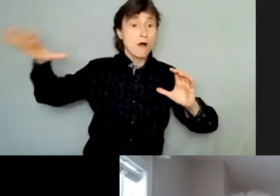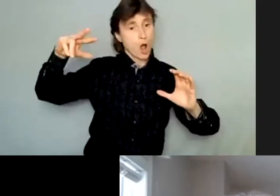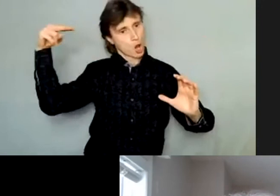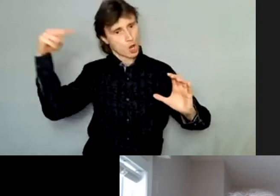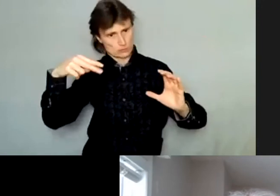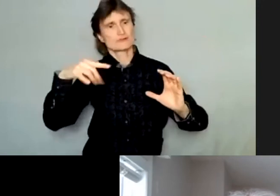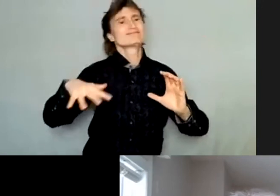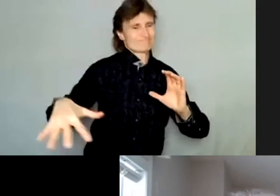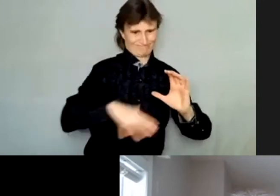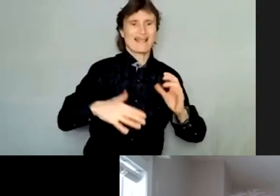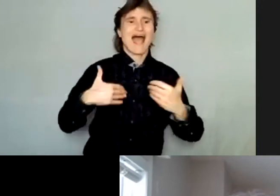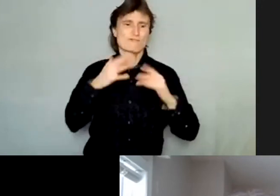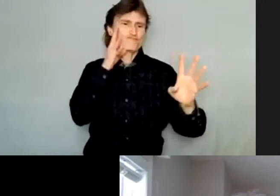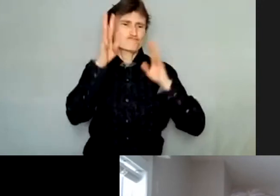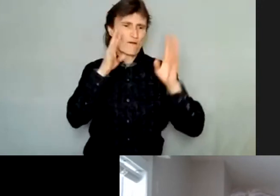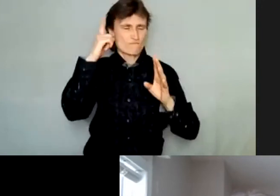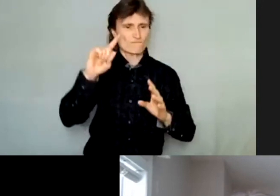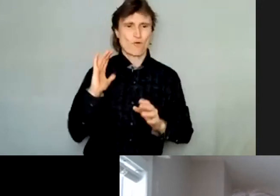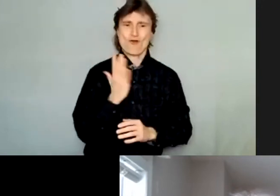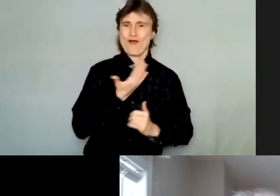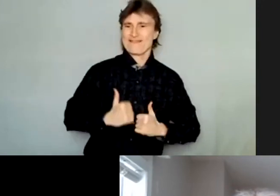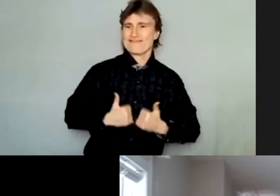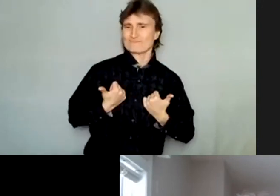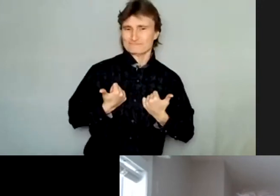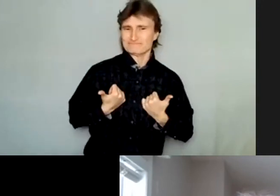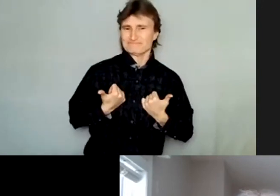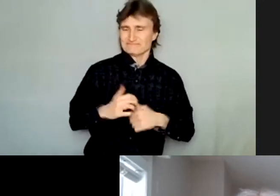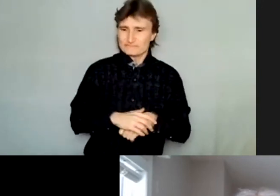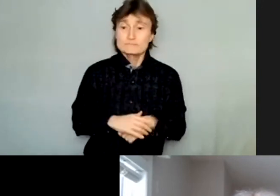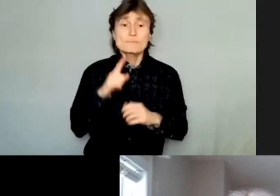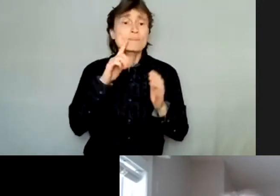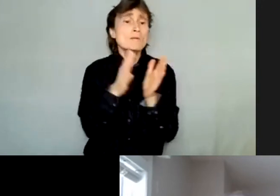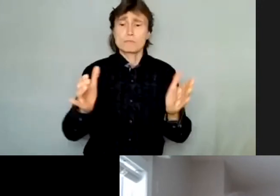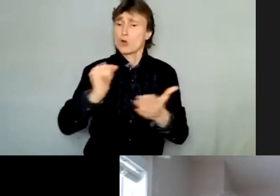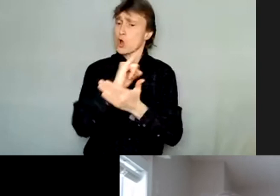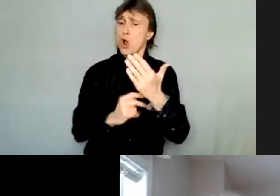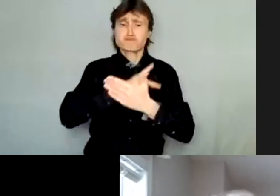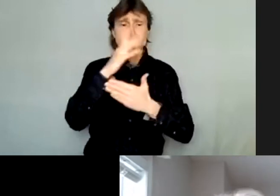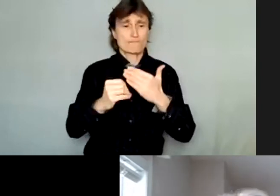So over the next several years, of course, the public art program is slowly transitioning